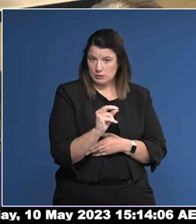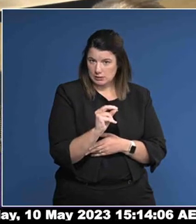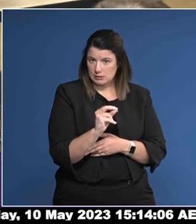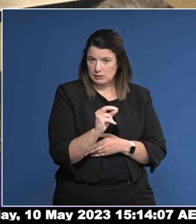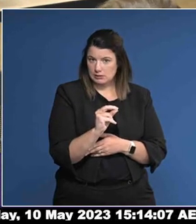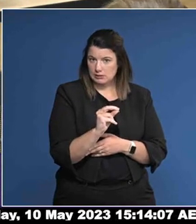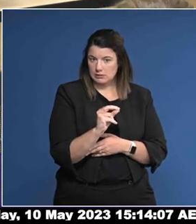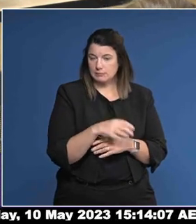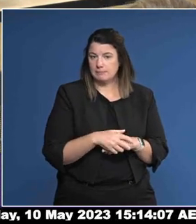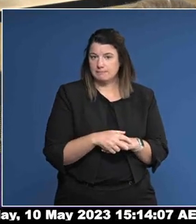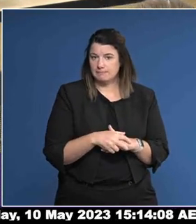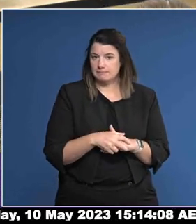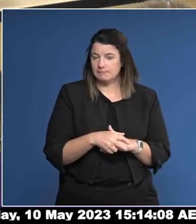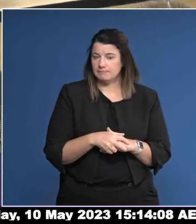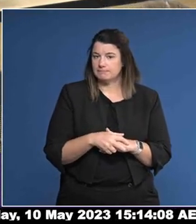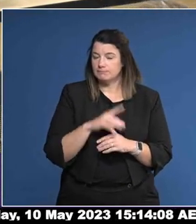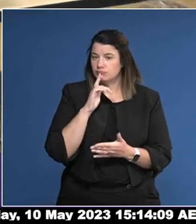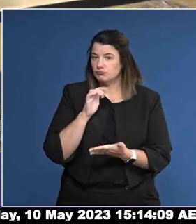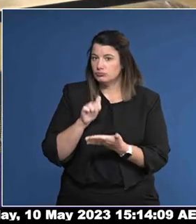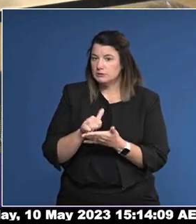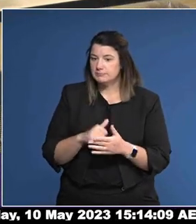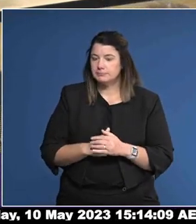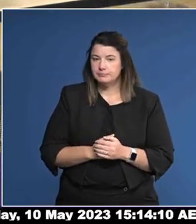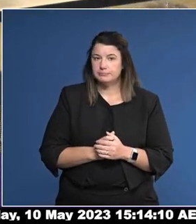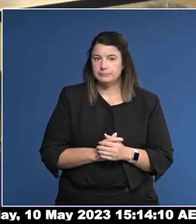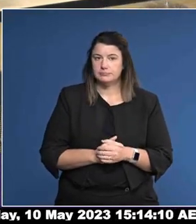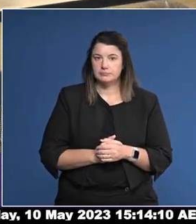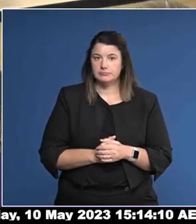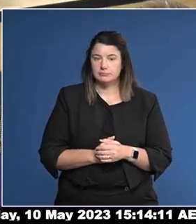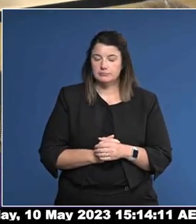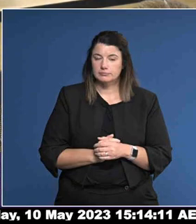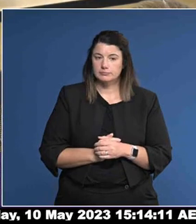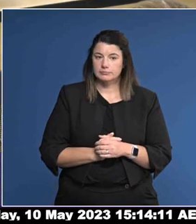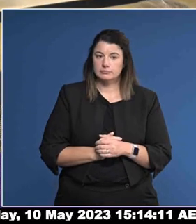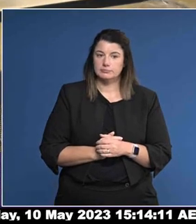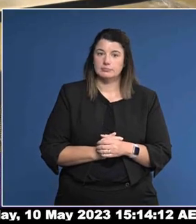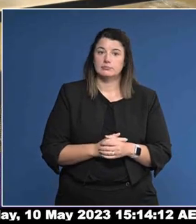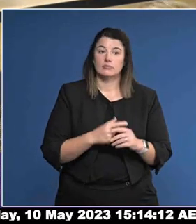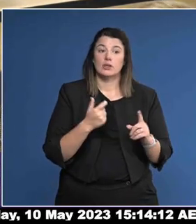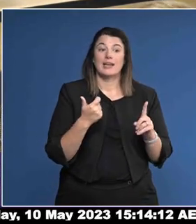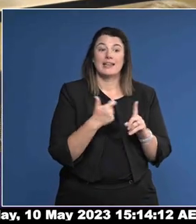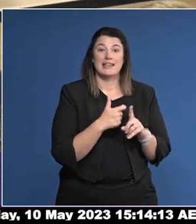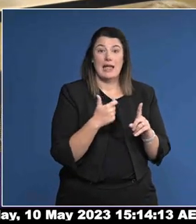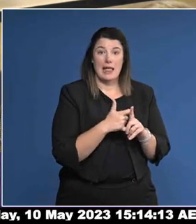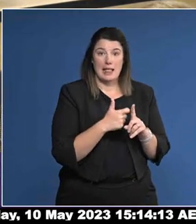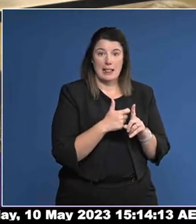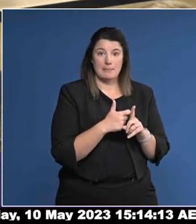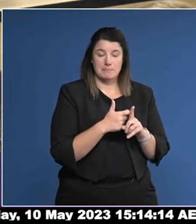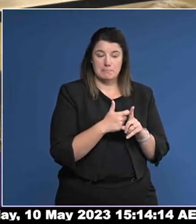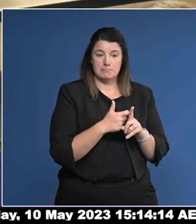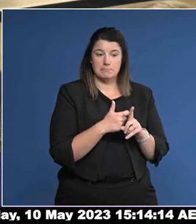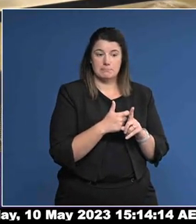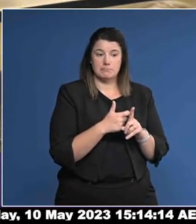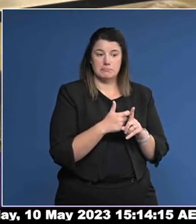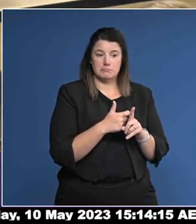Once Kaleb was not in the care of the - in foster care,